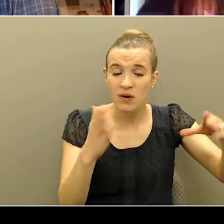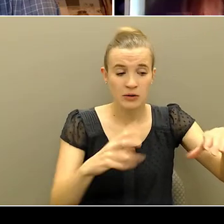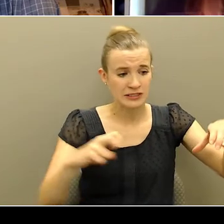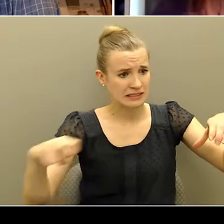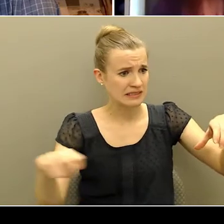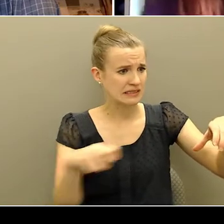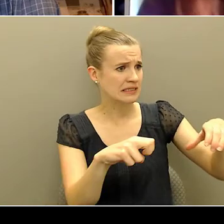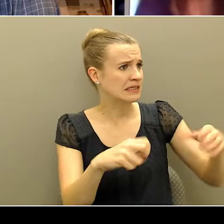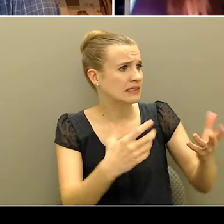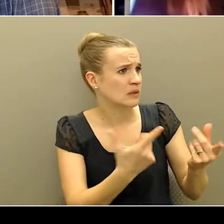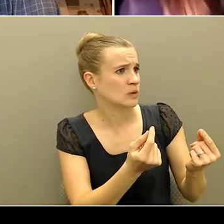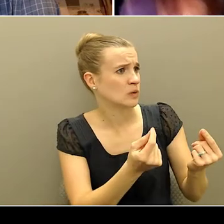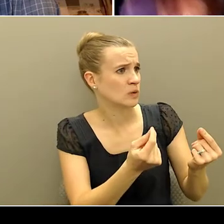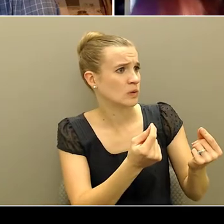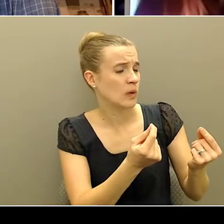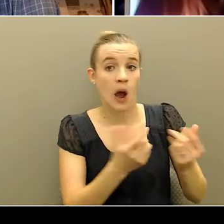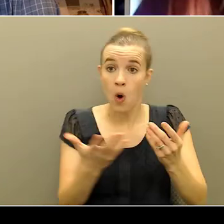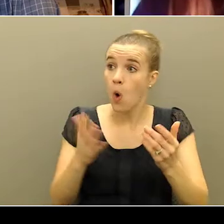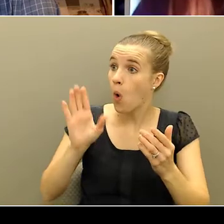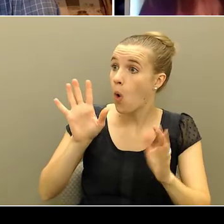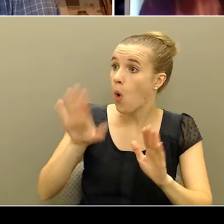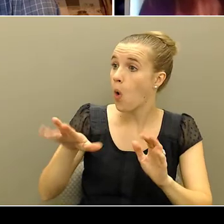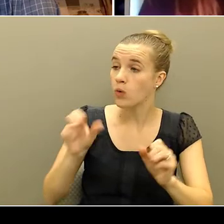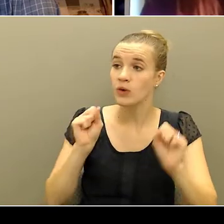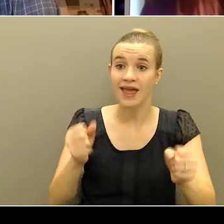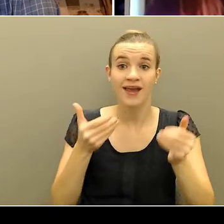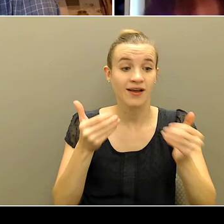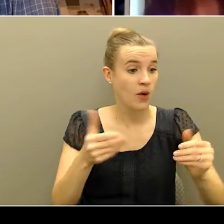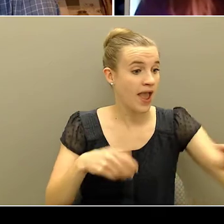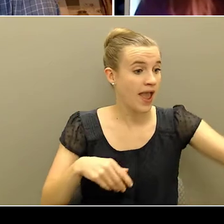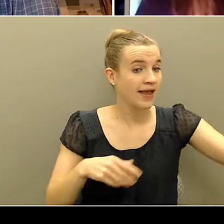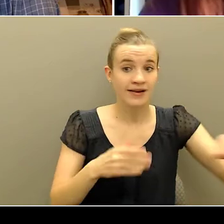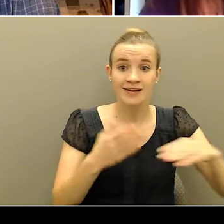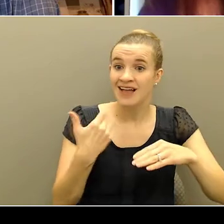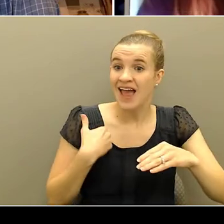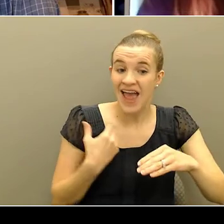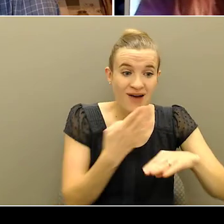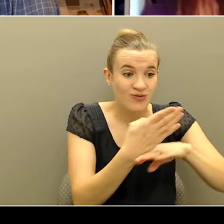away or, you know, this building is old. Just trying to, to work with what you